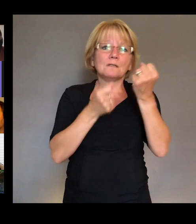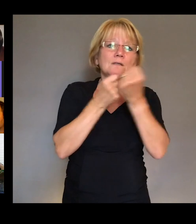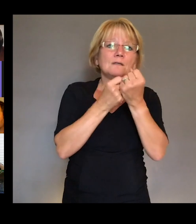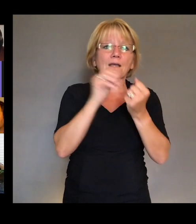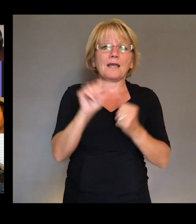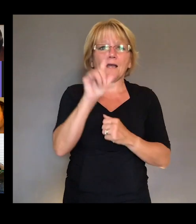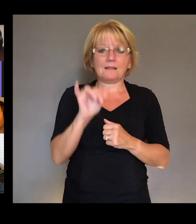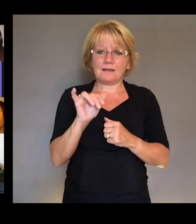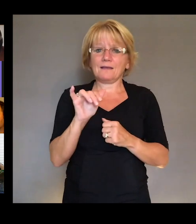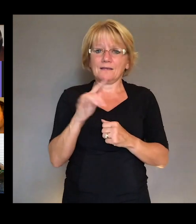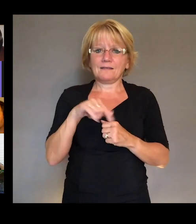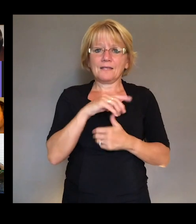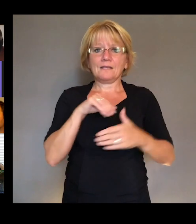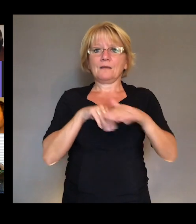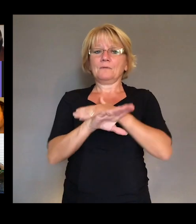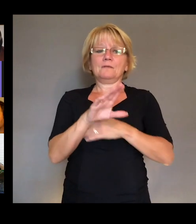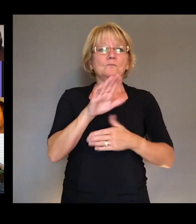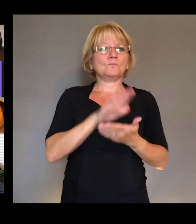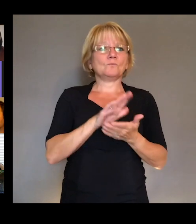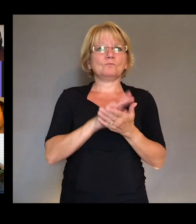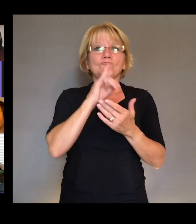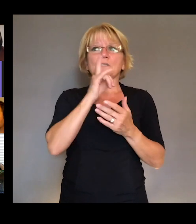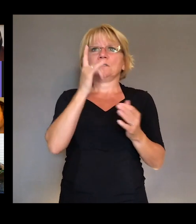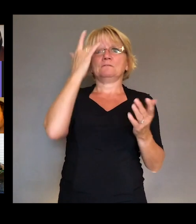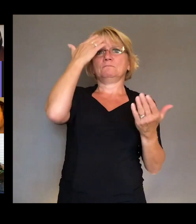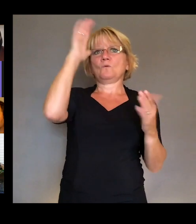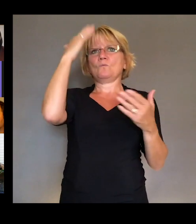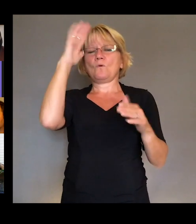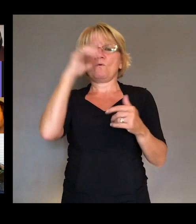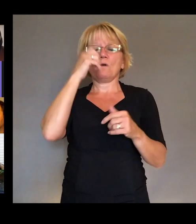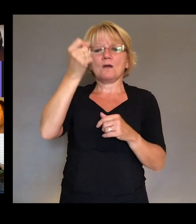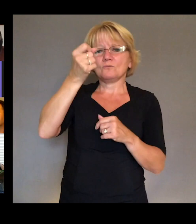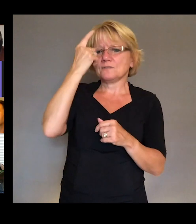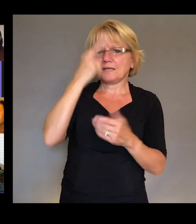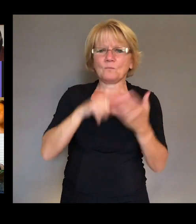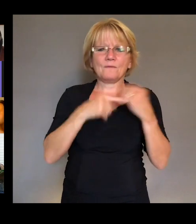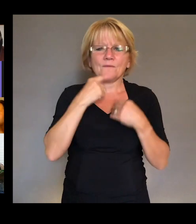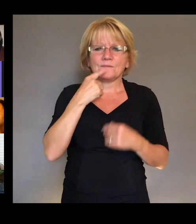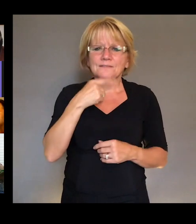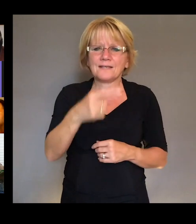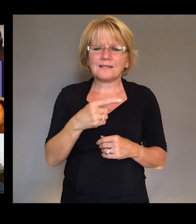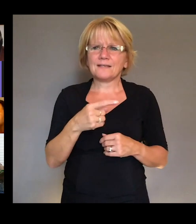They come in with this set of ideas. They don't even really know what they're saying. They don't understand